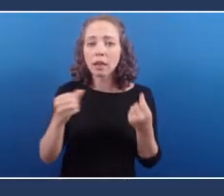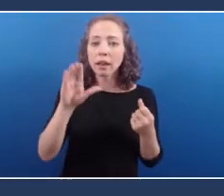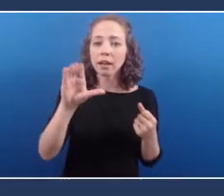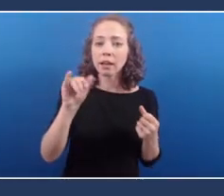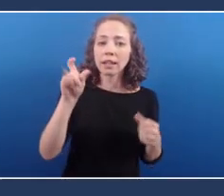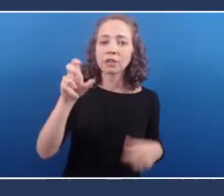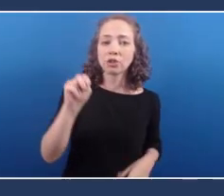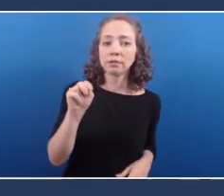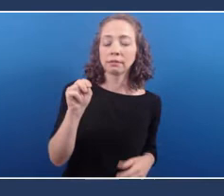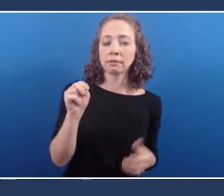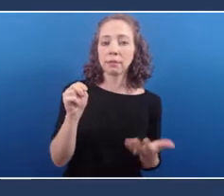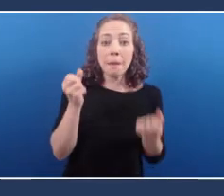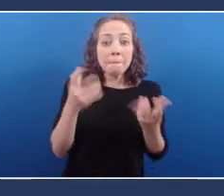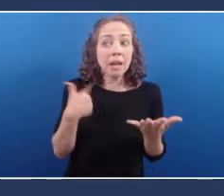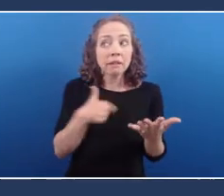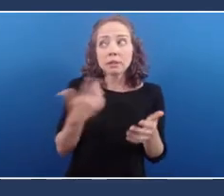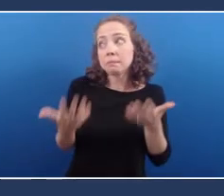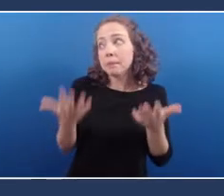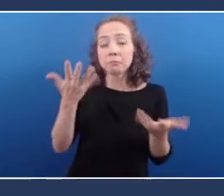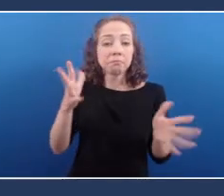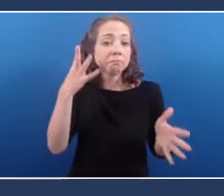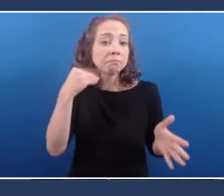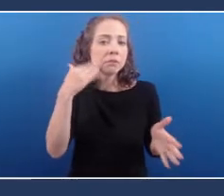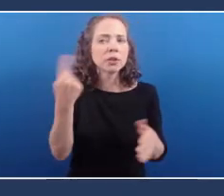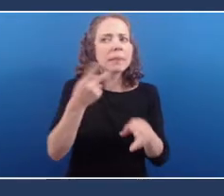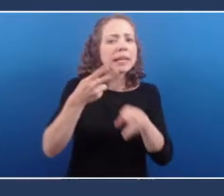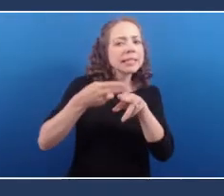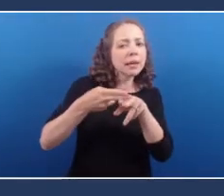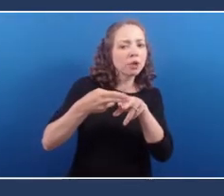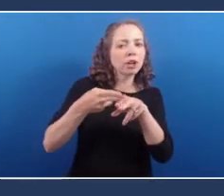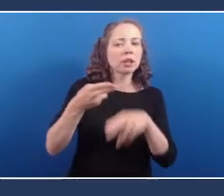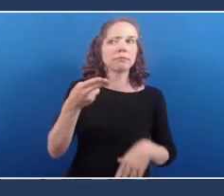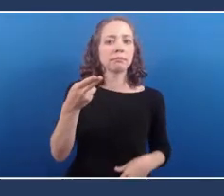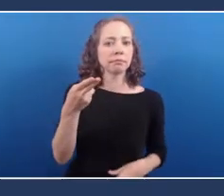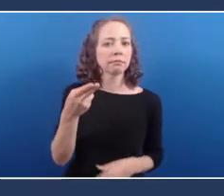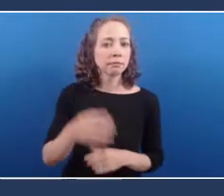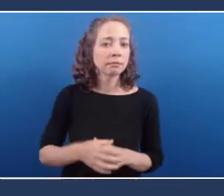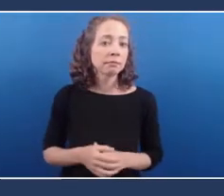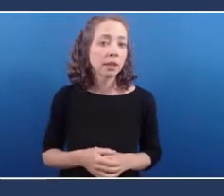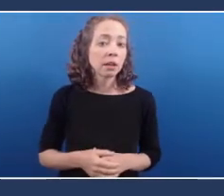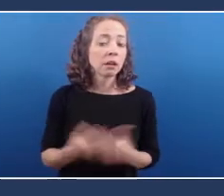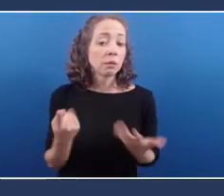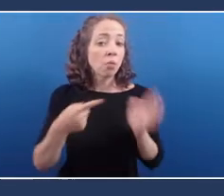Many of us may have experienced more temporary instances. For example, taking care of